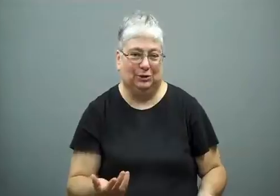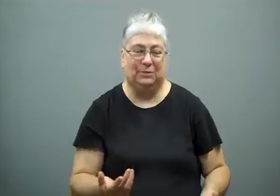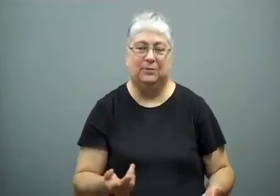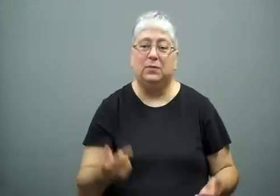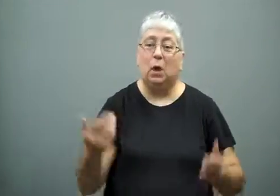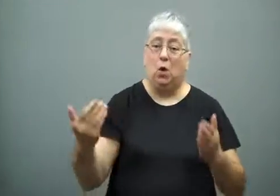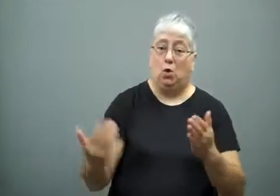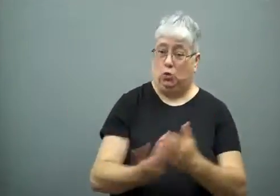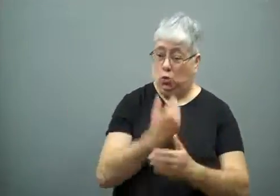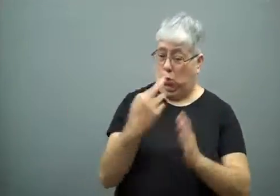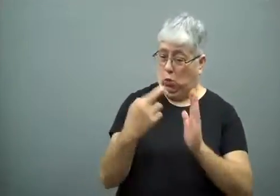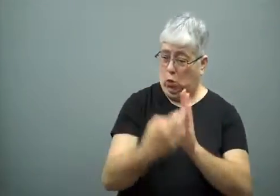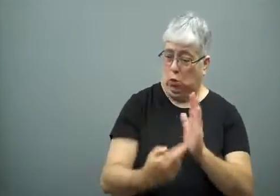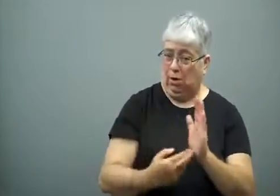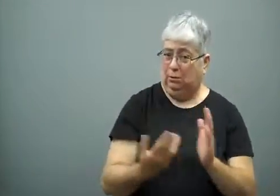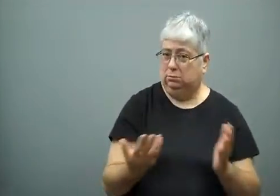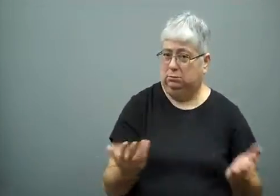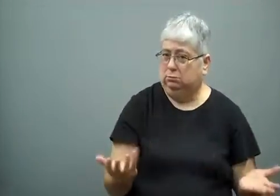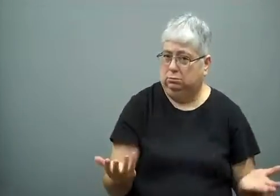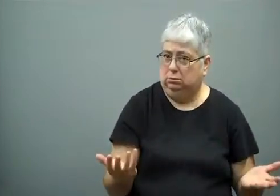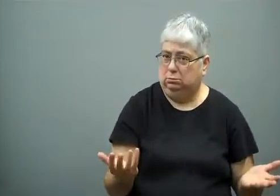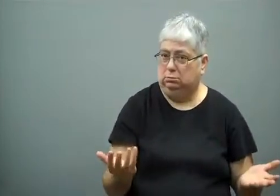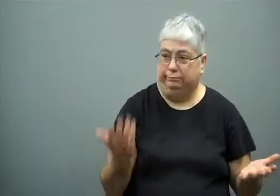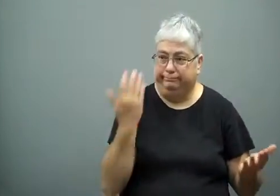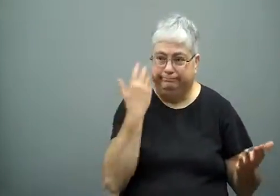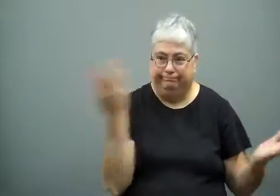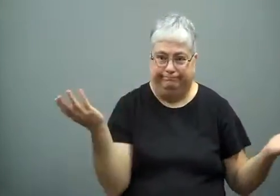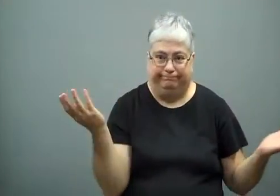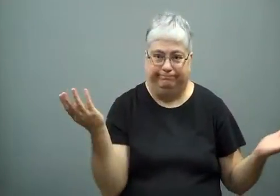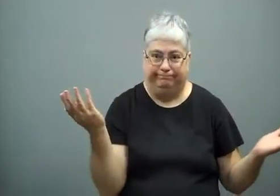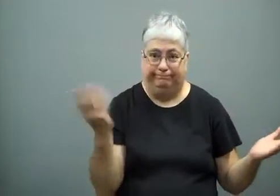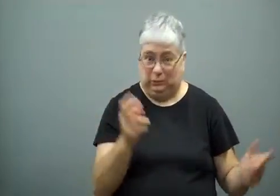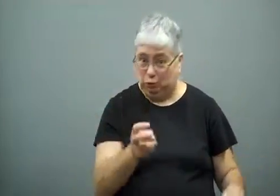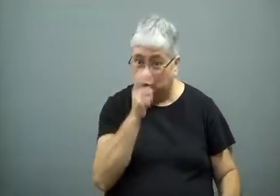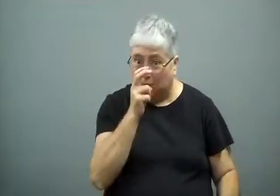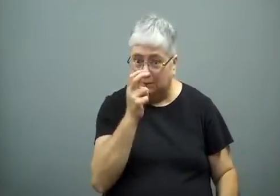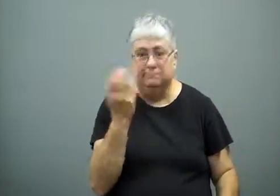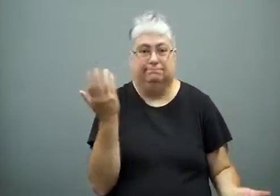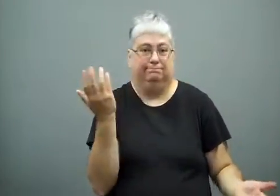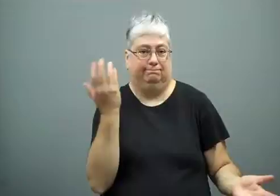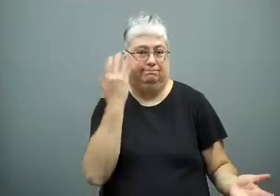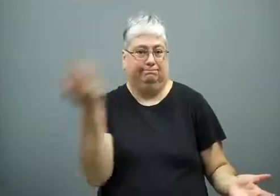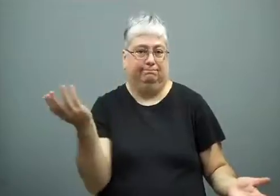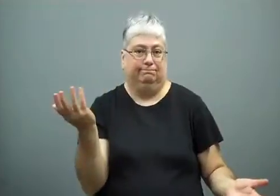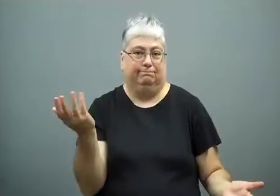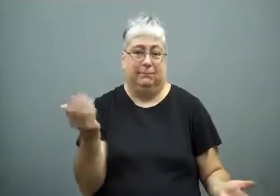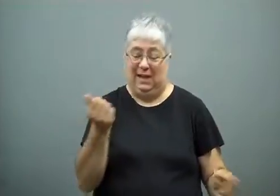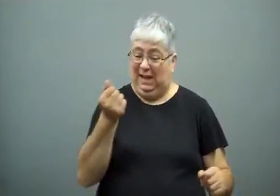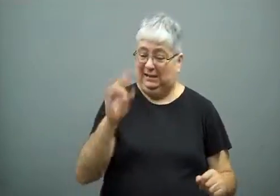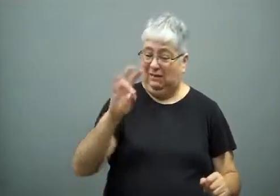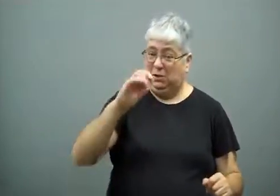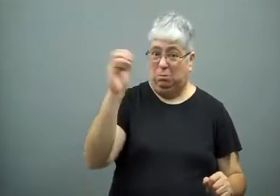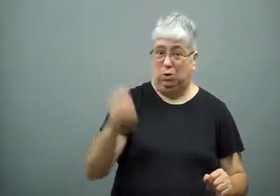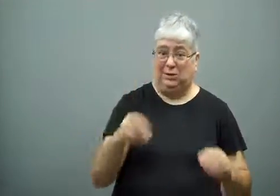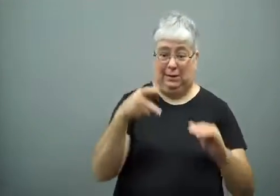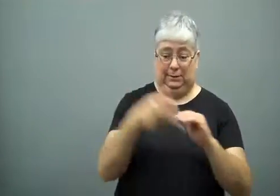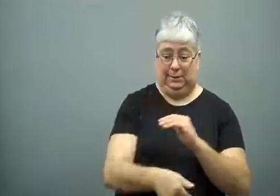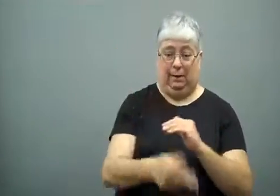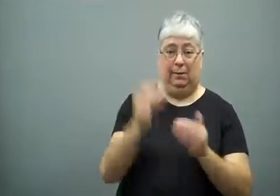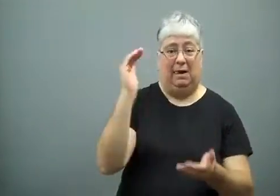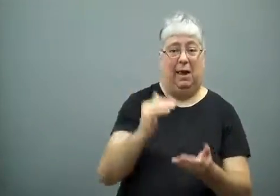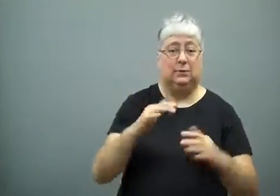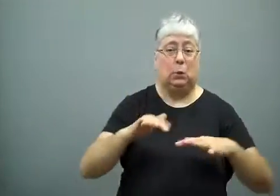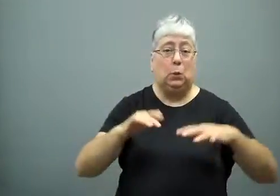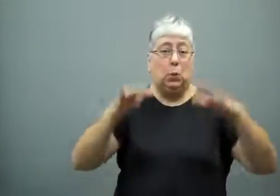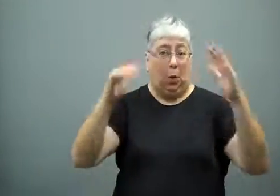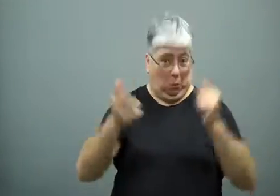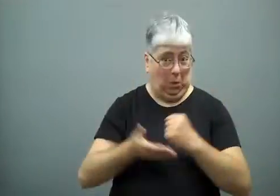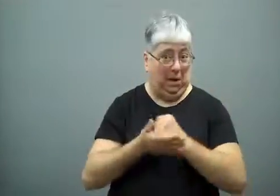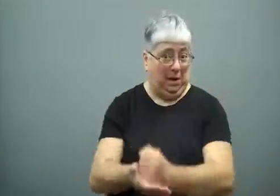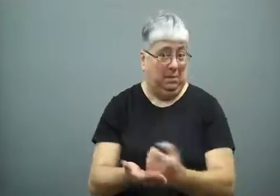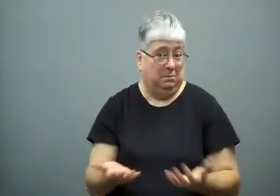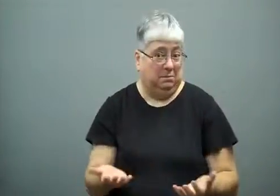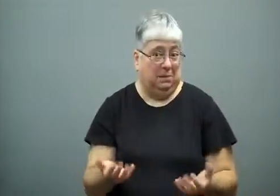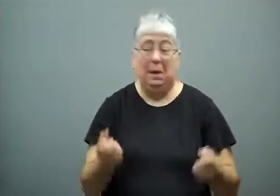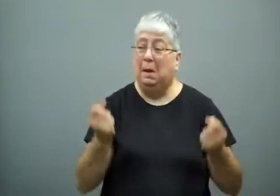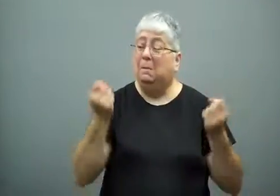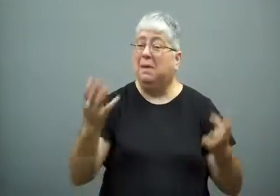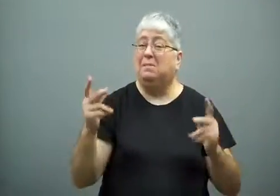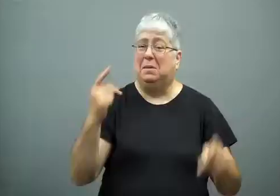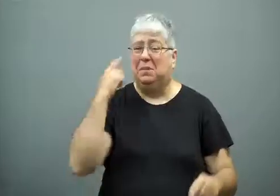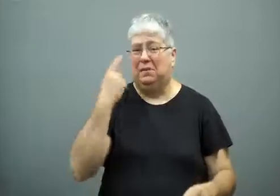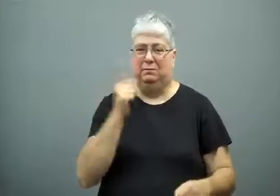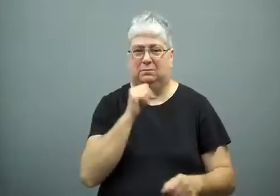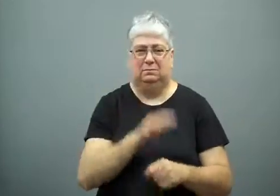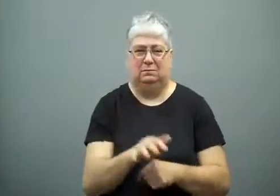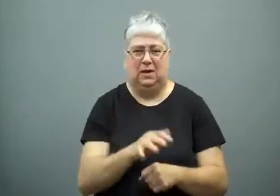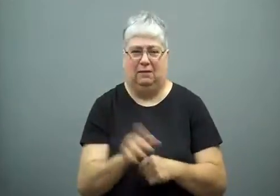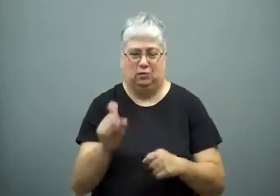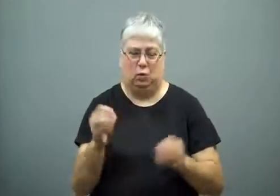How stringent are these new rules going to be? No one knows for sure.